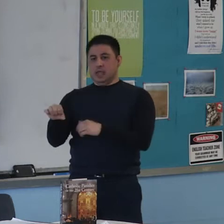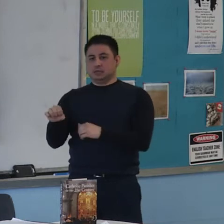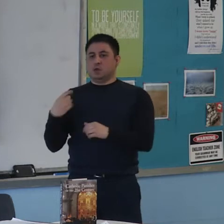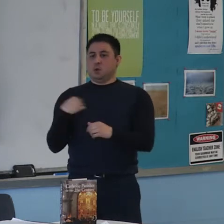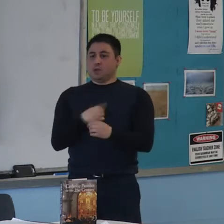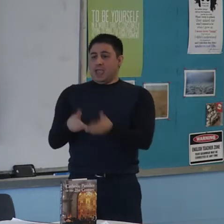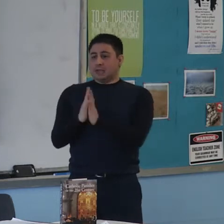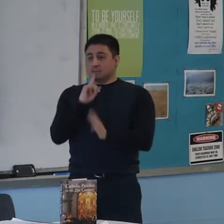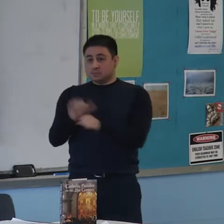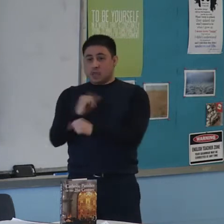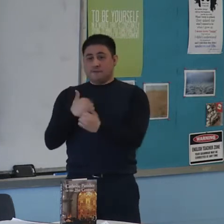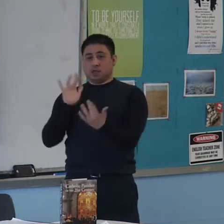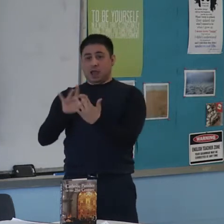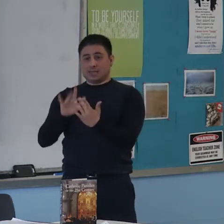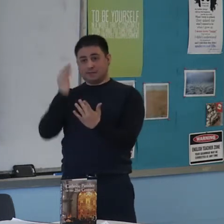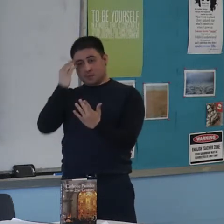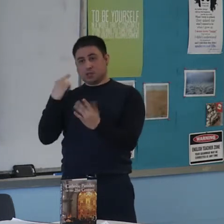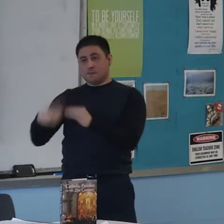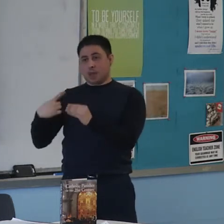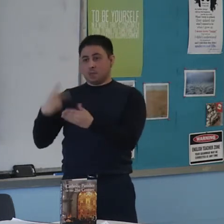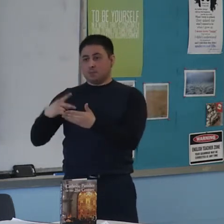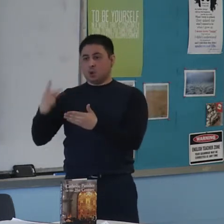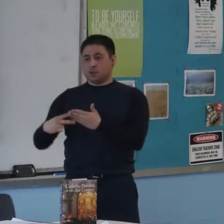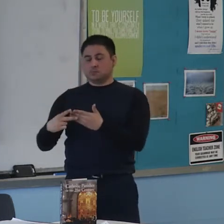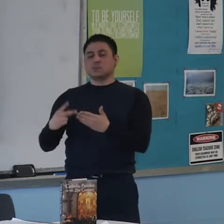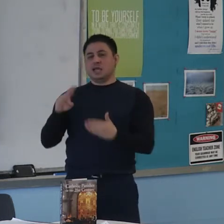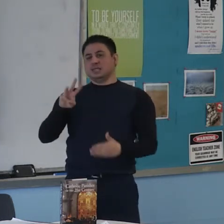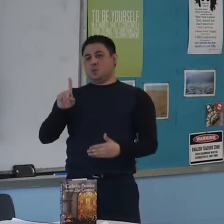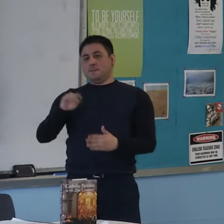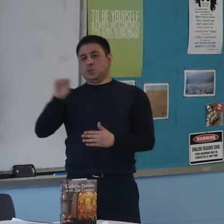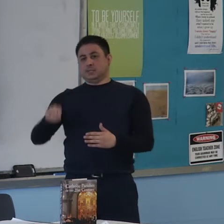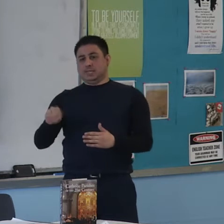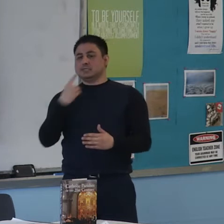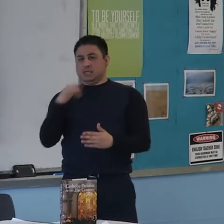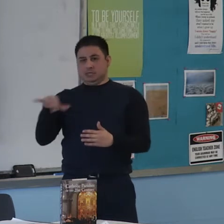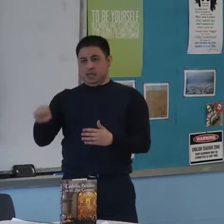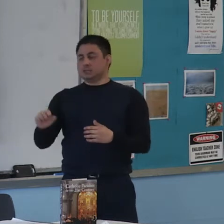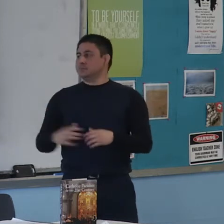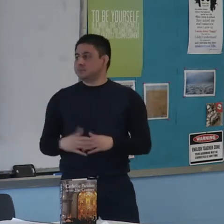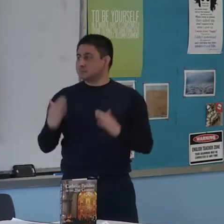their contact information about these programs, 61 percent said yes. When we